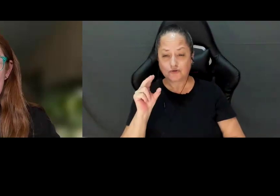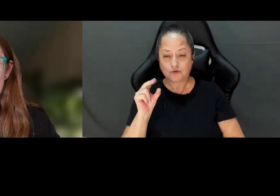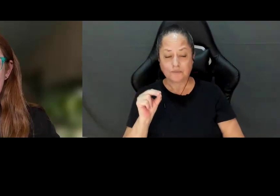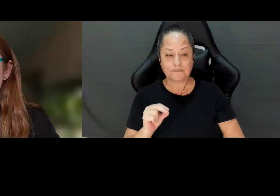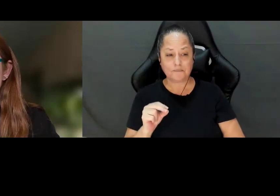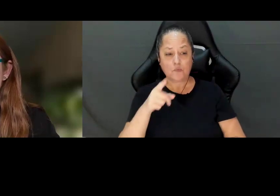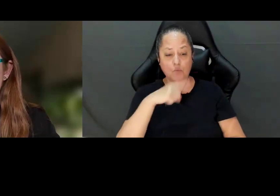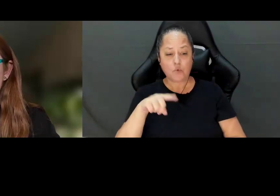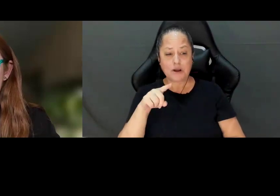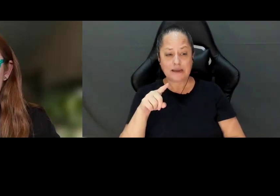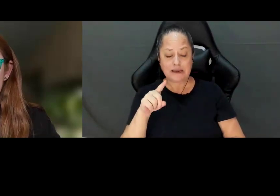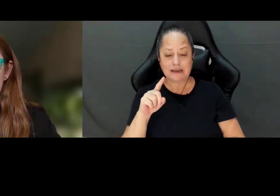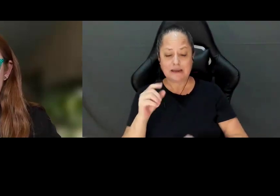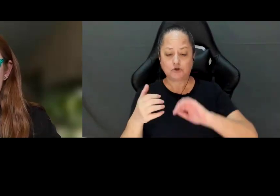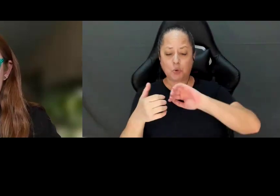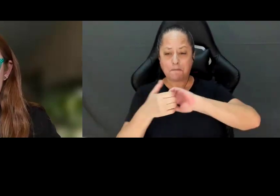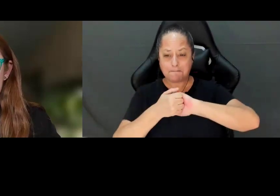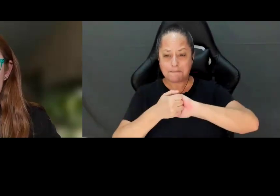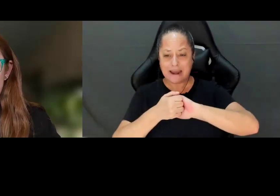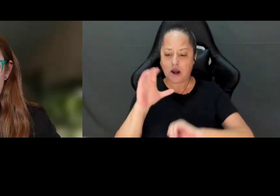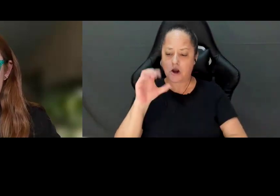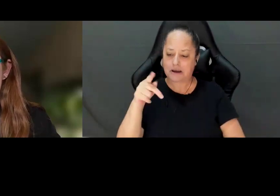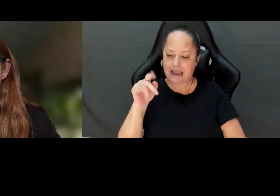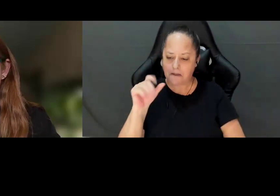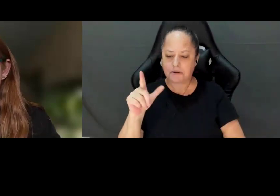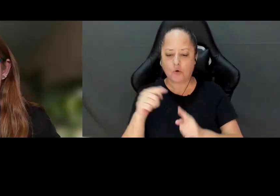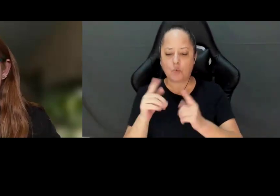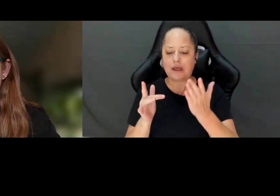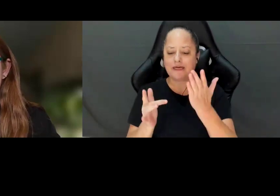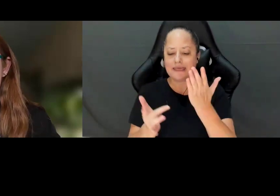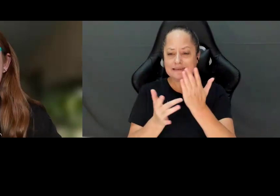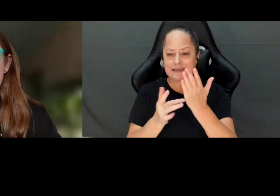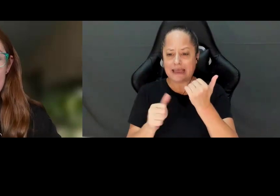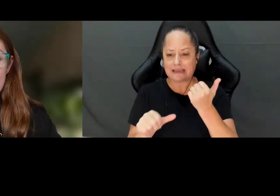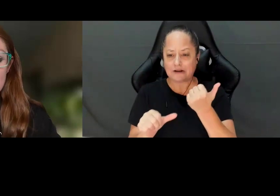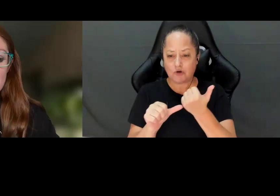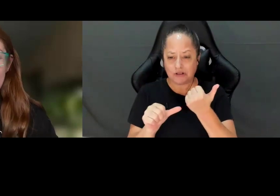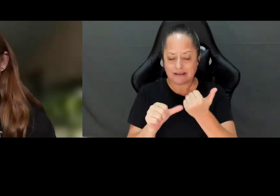And we do pair our capital with technical assistance helping small businesses to kind